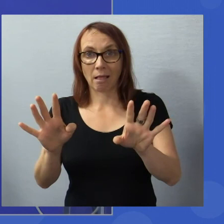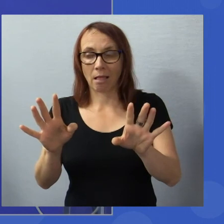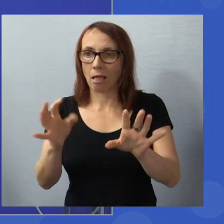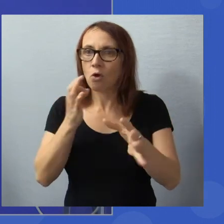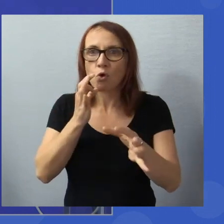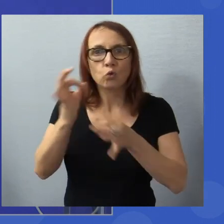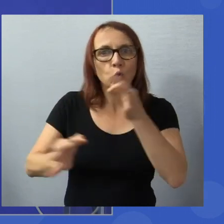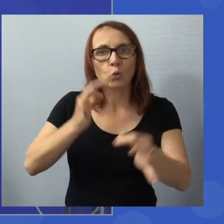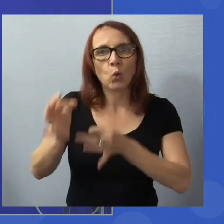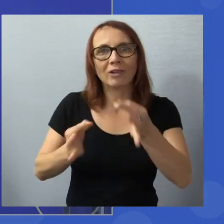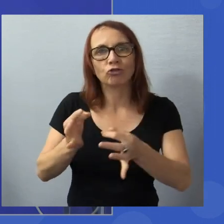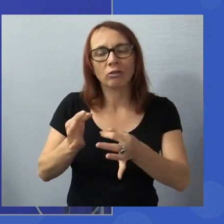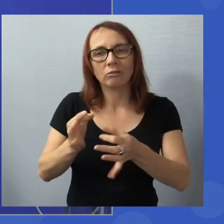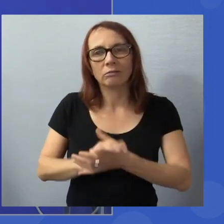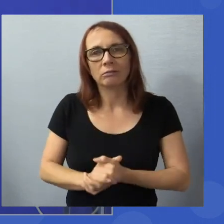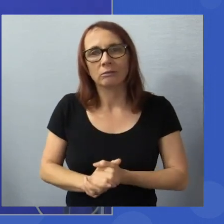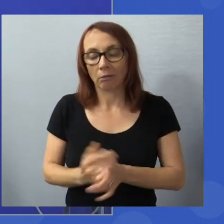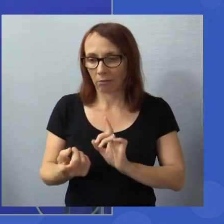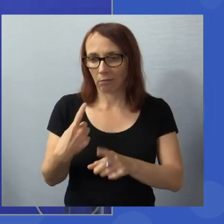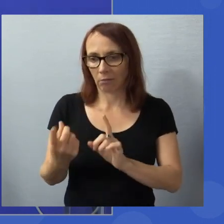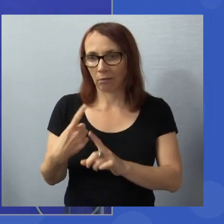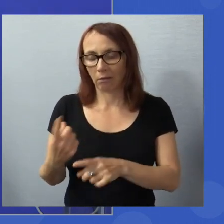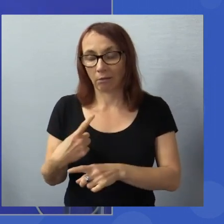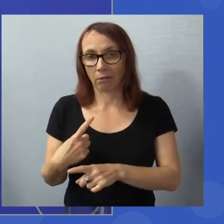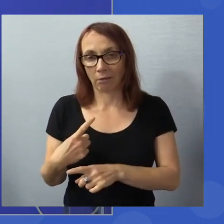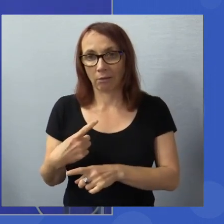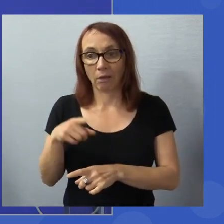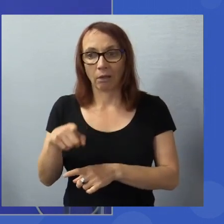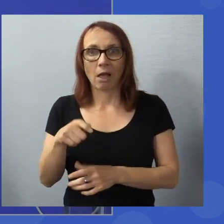questions that were on your mind and as we know when we did that vote when you